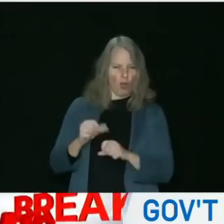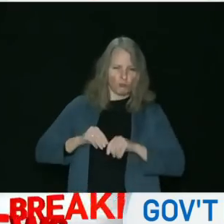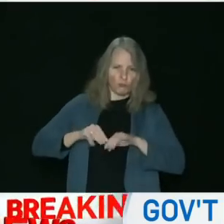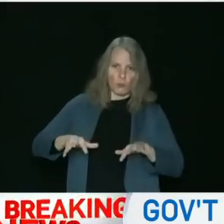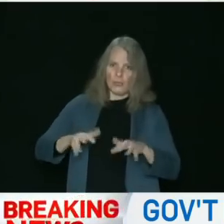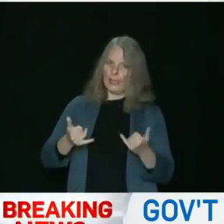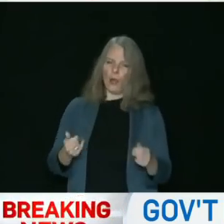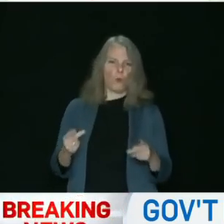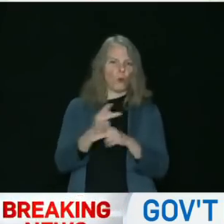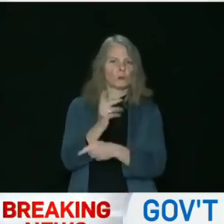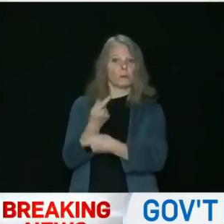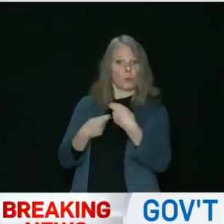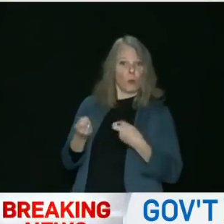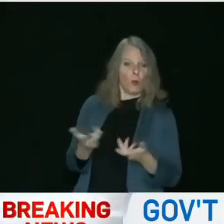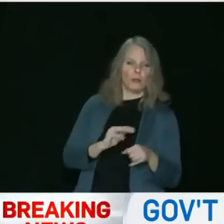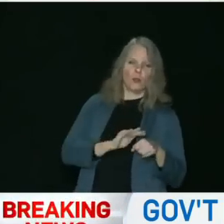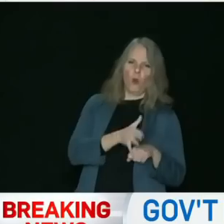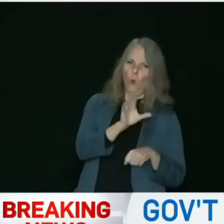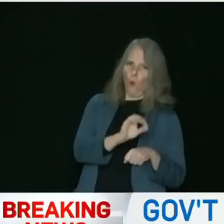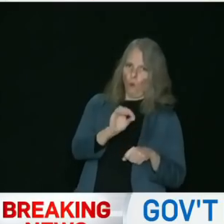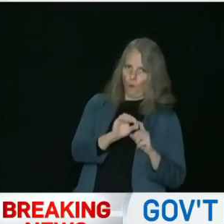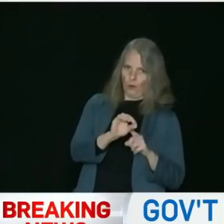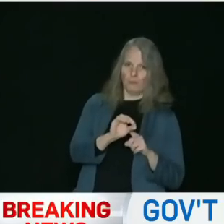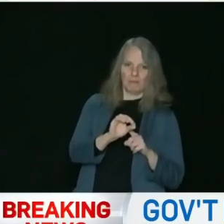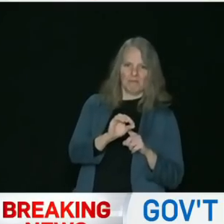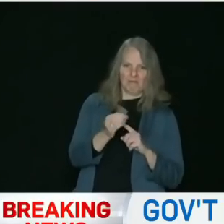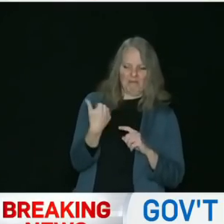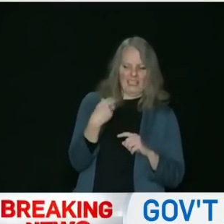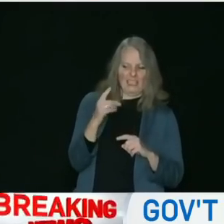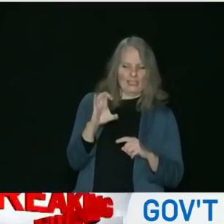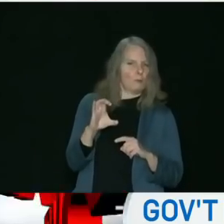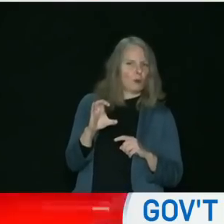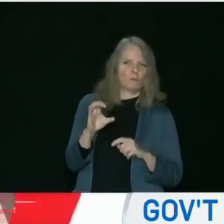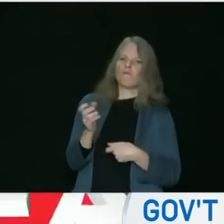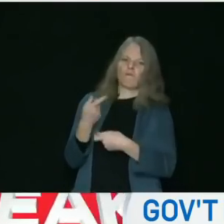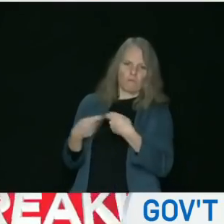FIRST REPORTED IN CANADA AND LATE NOVEMBER, OMICRON HAS RAPIDLY REPLACED DELTA TO BECOME